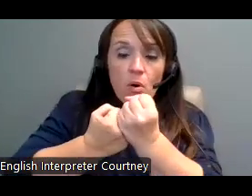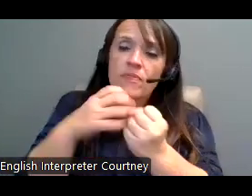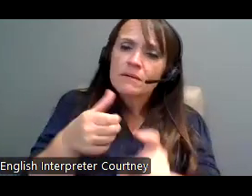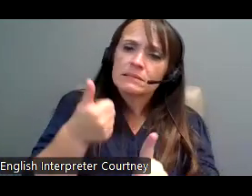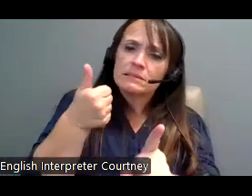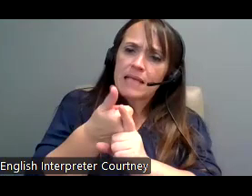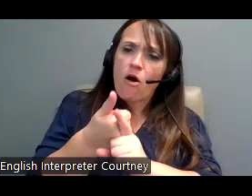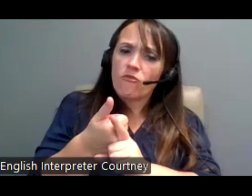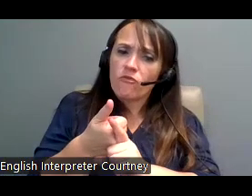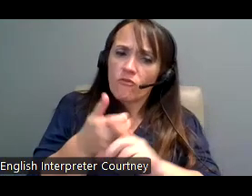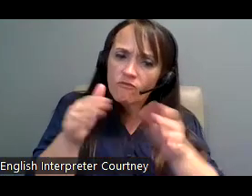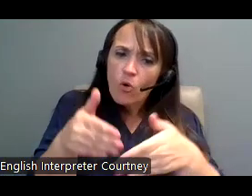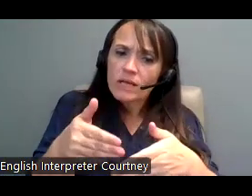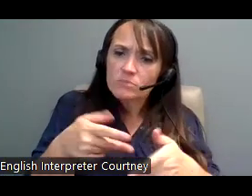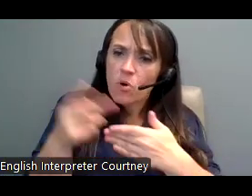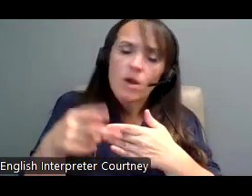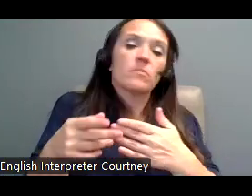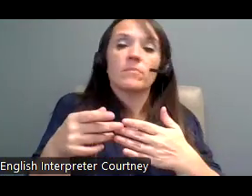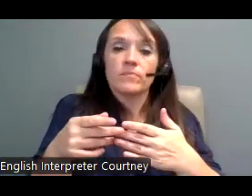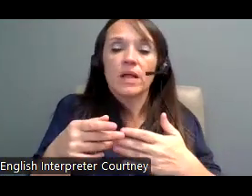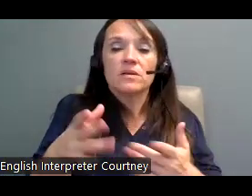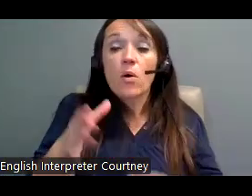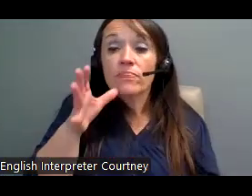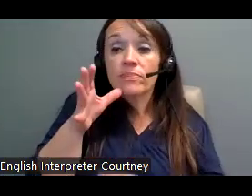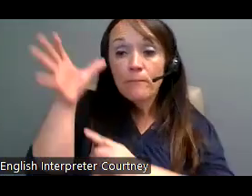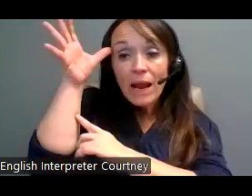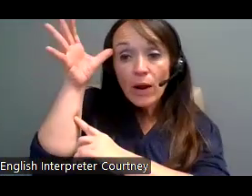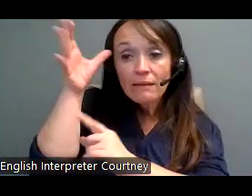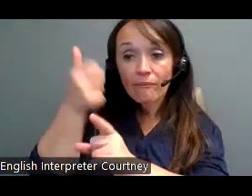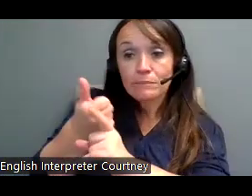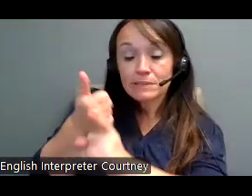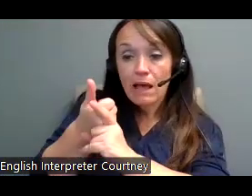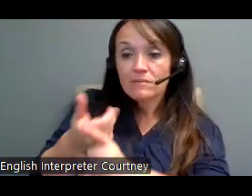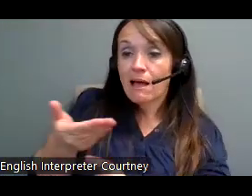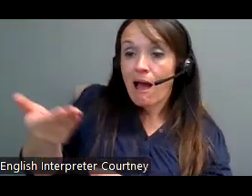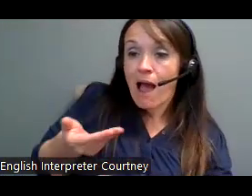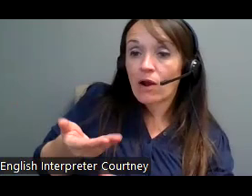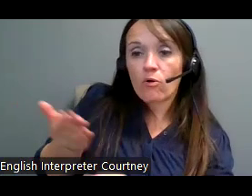meaning the parent hires and fires the individual that works for them. ID/RD